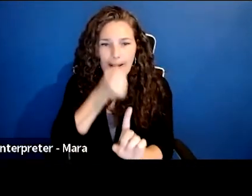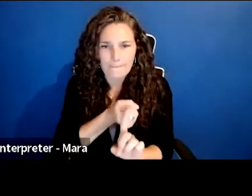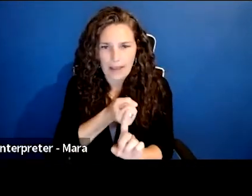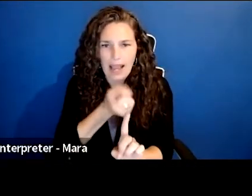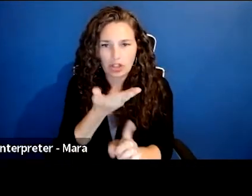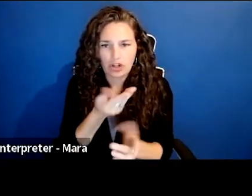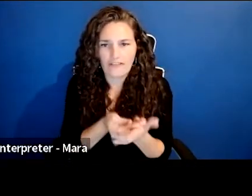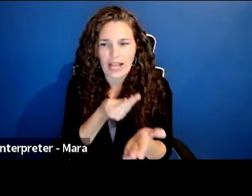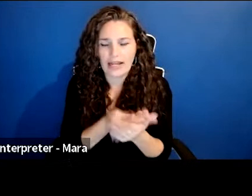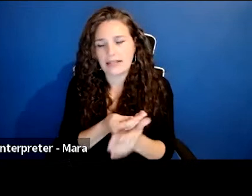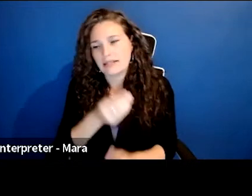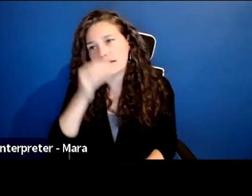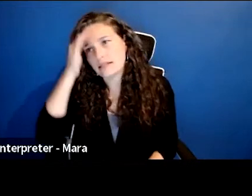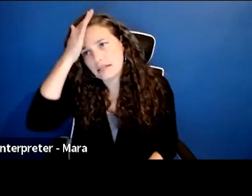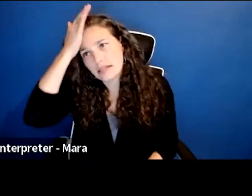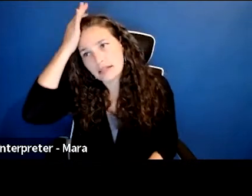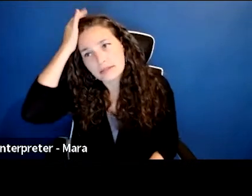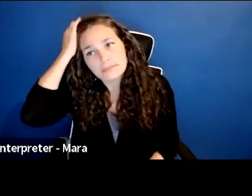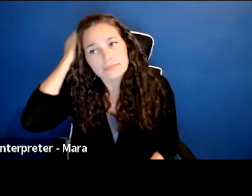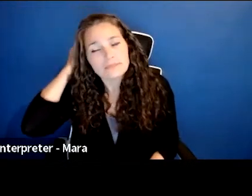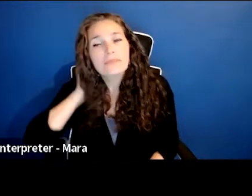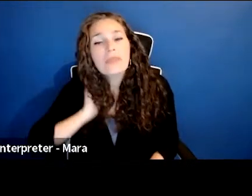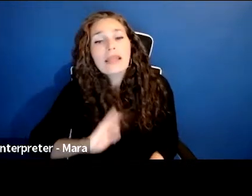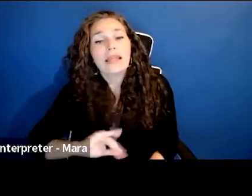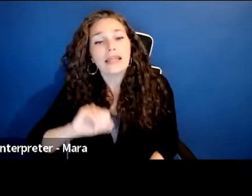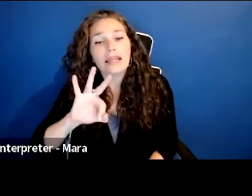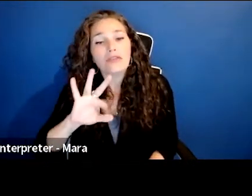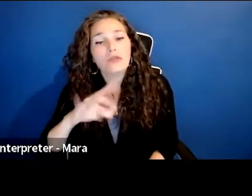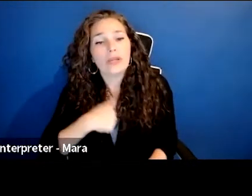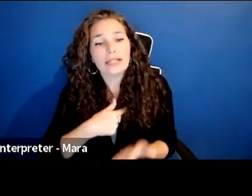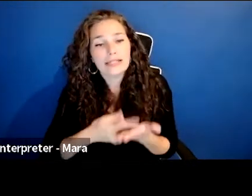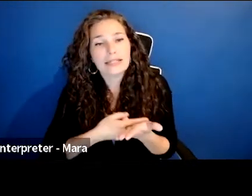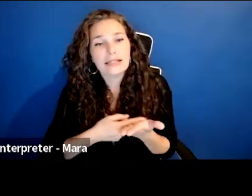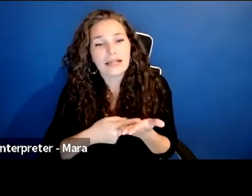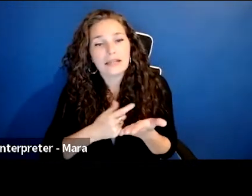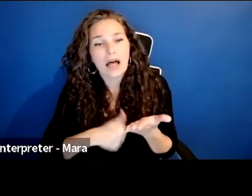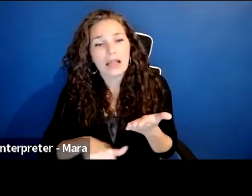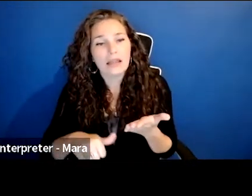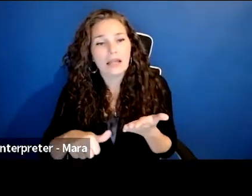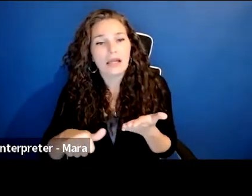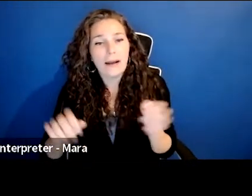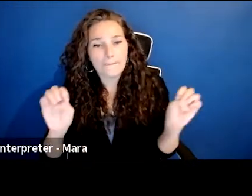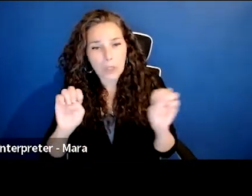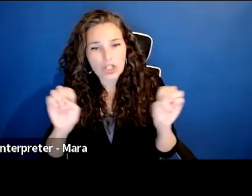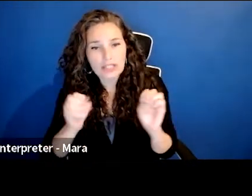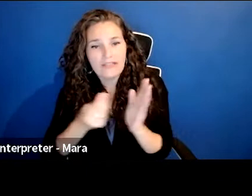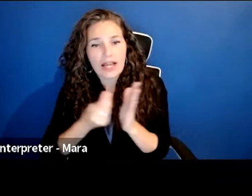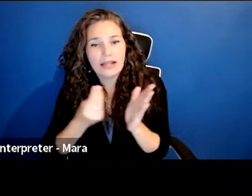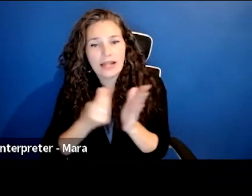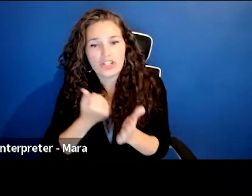If we walk through these programs, emergency financial assistance is really,